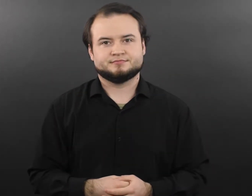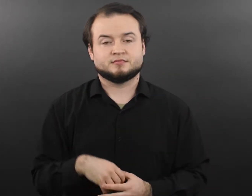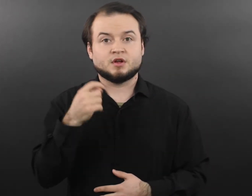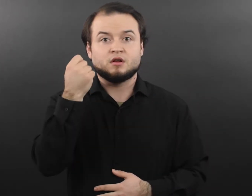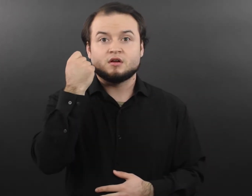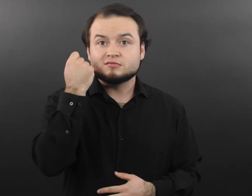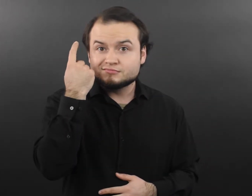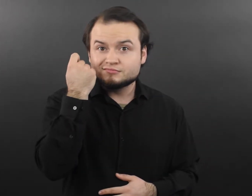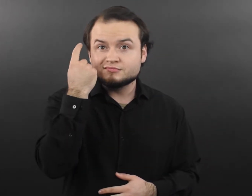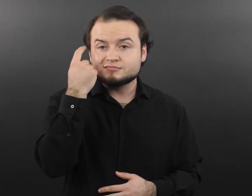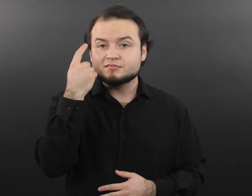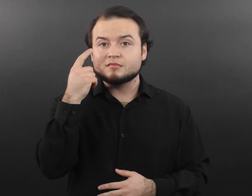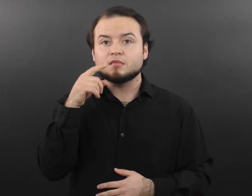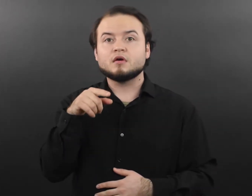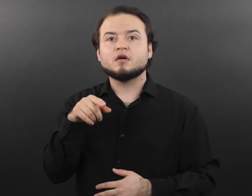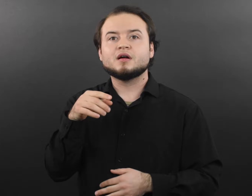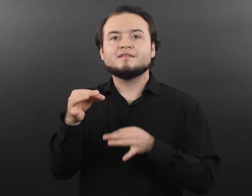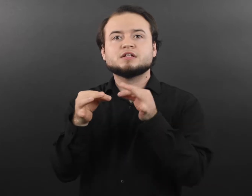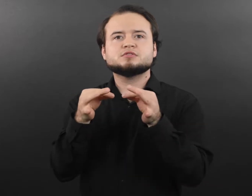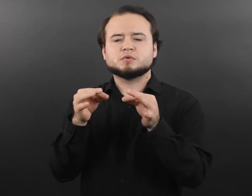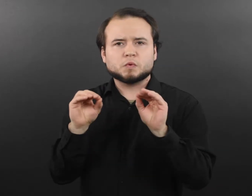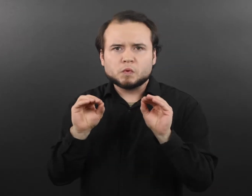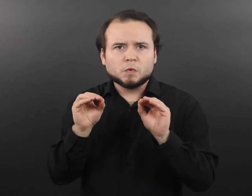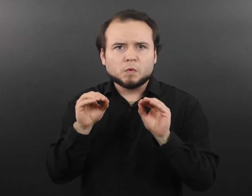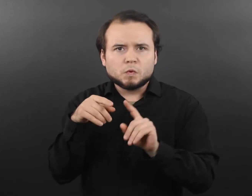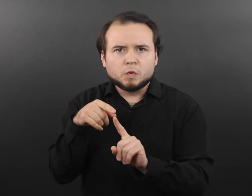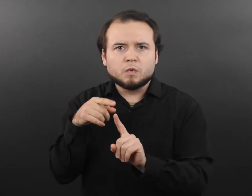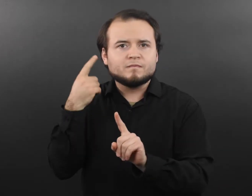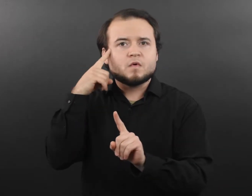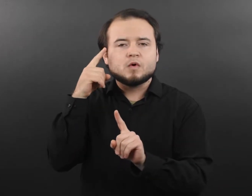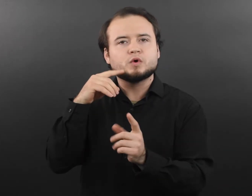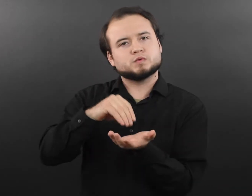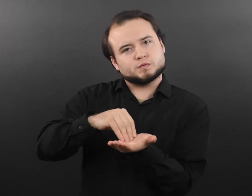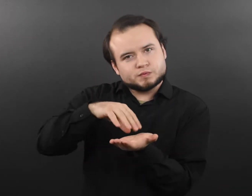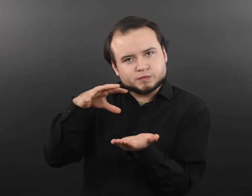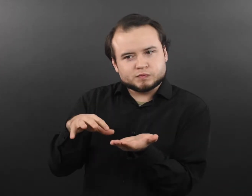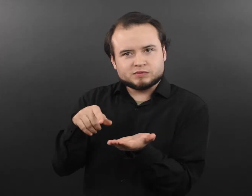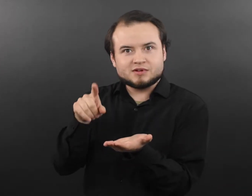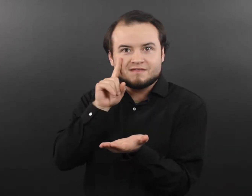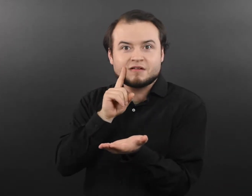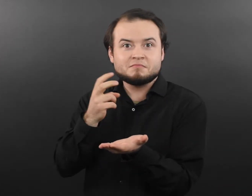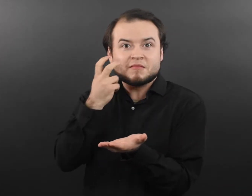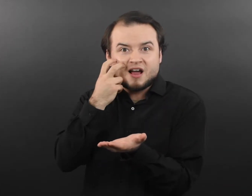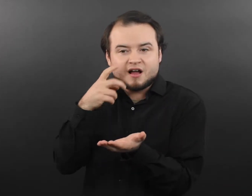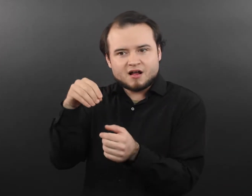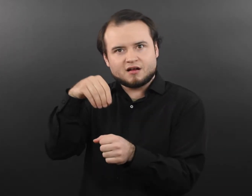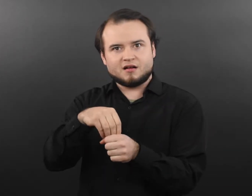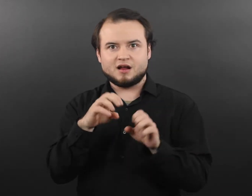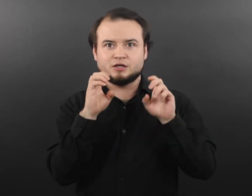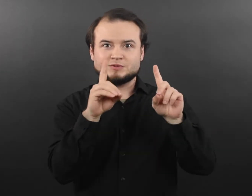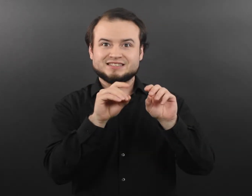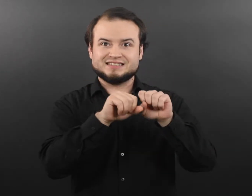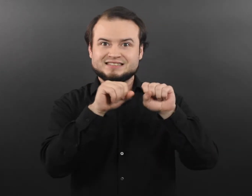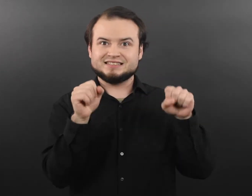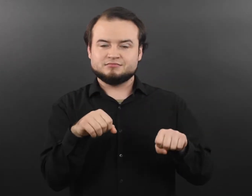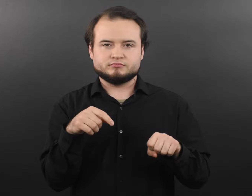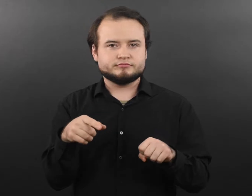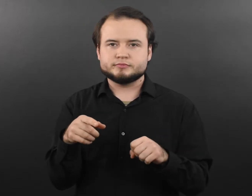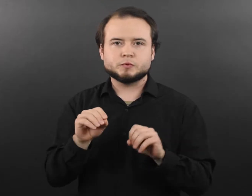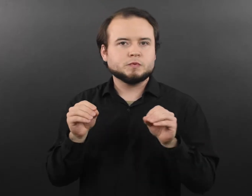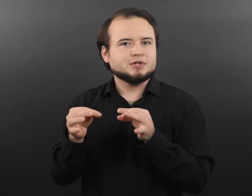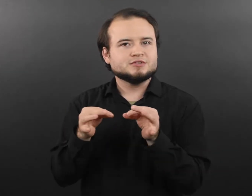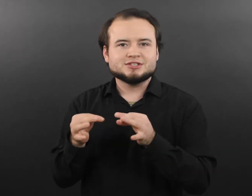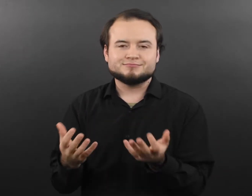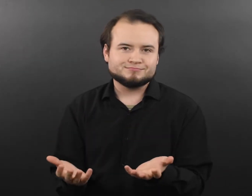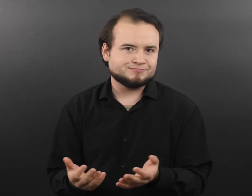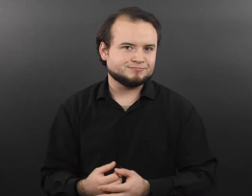However, we are still missing the definition of interveners for students who are DeafBlind in